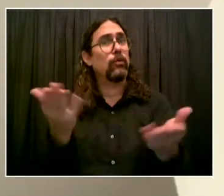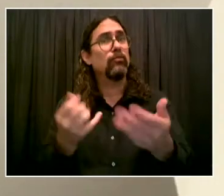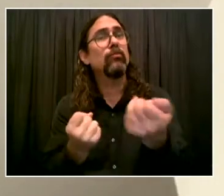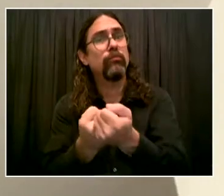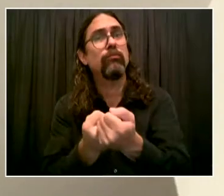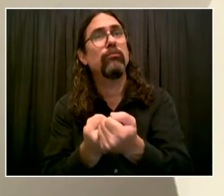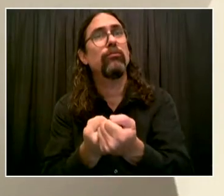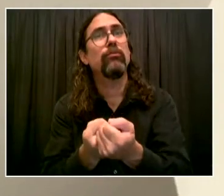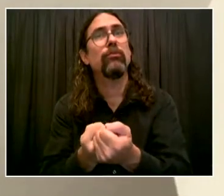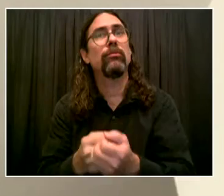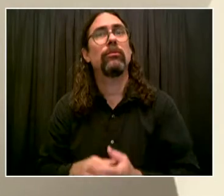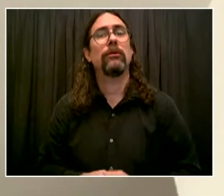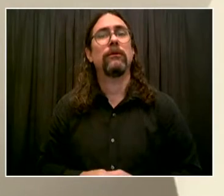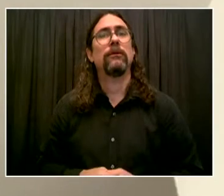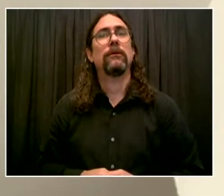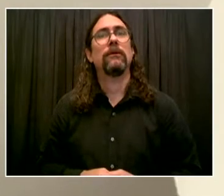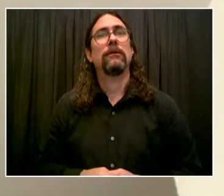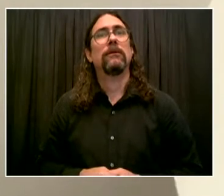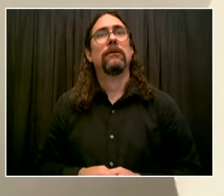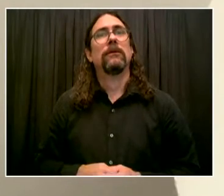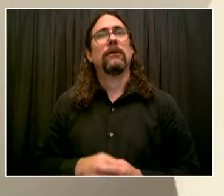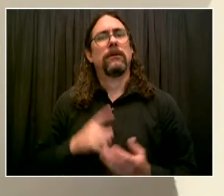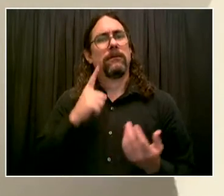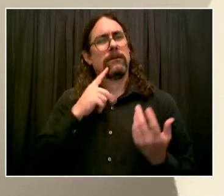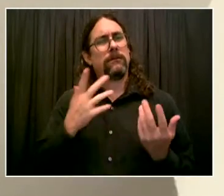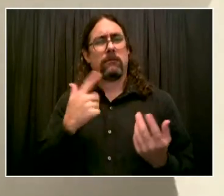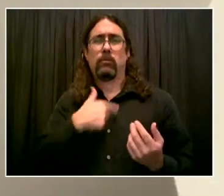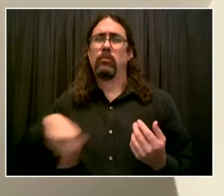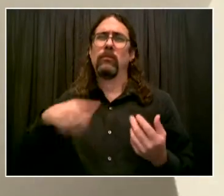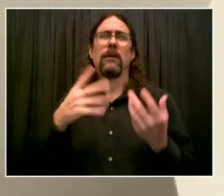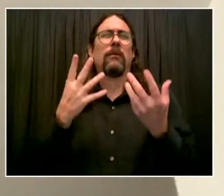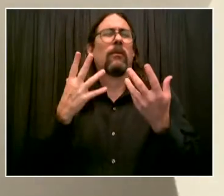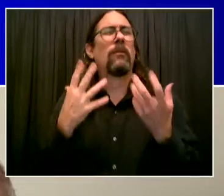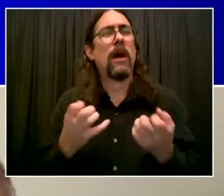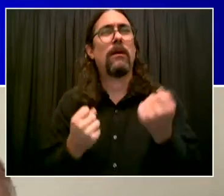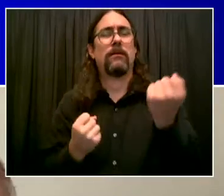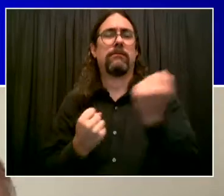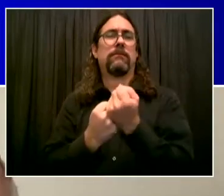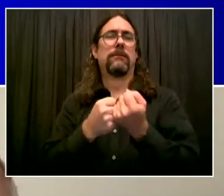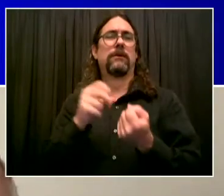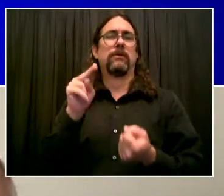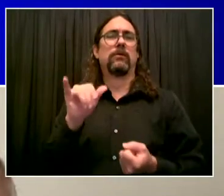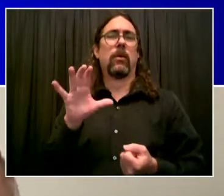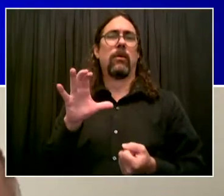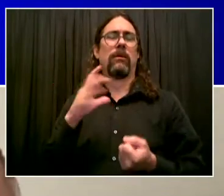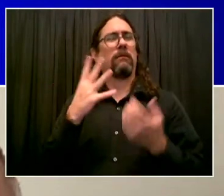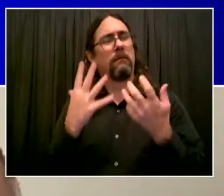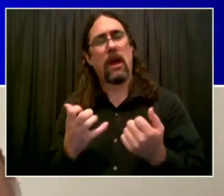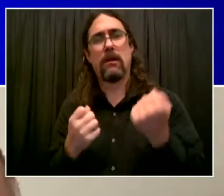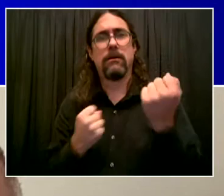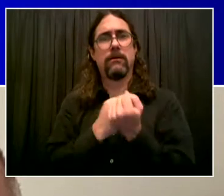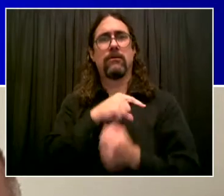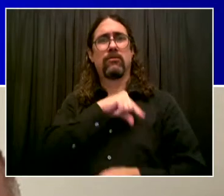IT HAS BEEN A GREAT OPPORTUNITY FOR US TO SUPPORT QUEENS AND THE ENTIRE